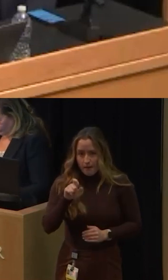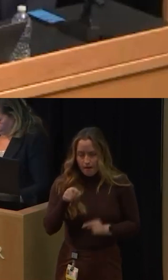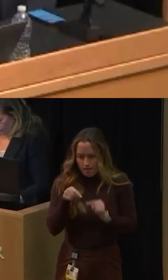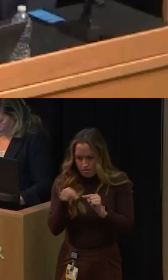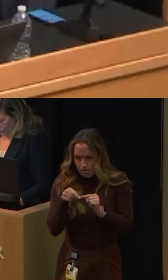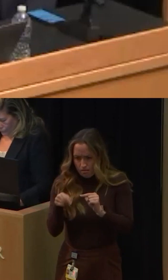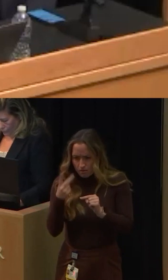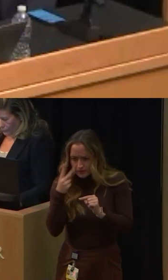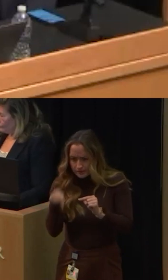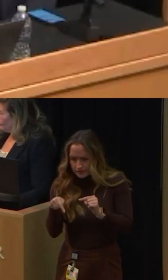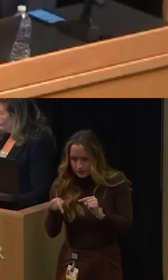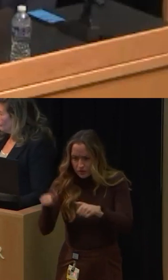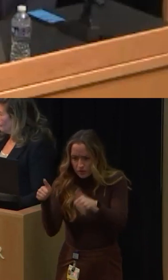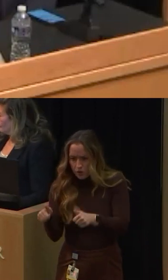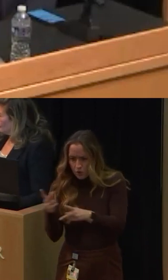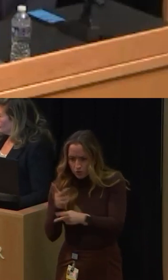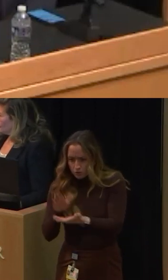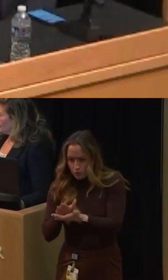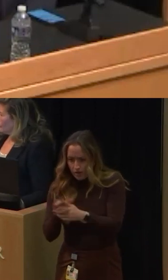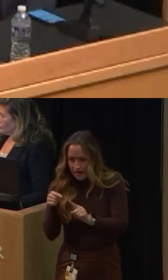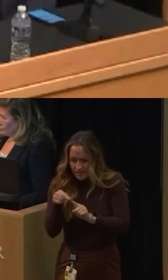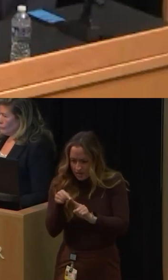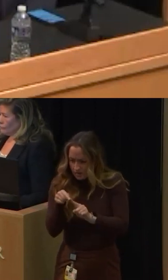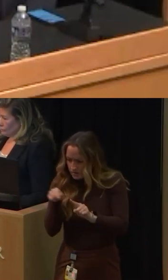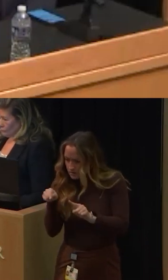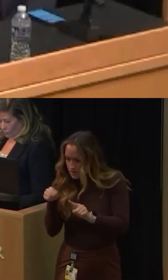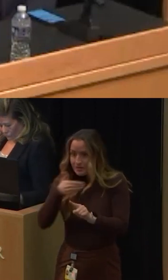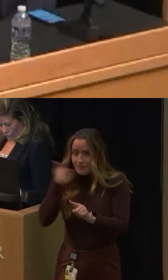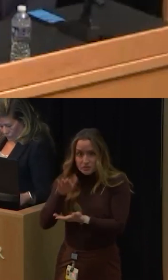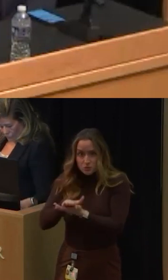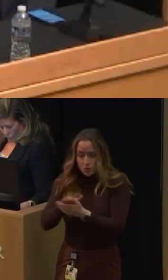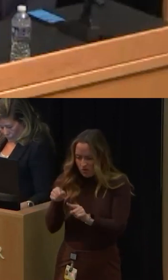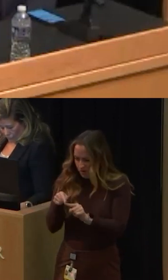to the best school district in the state is a huge problem for us.